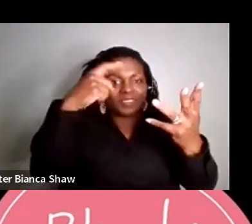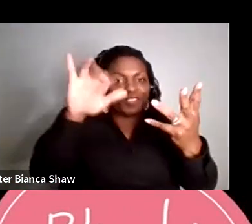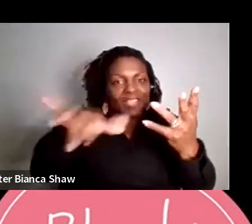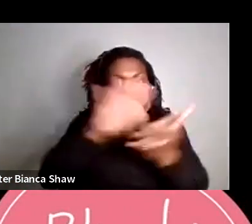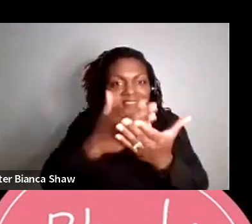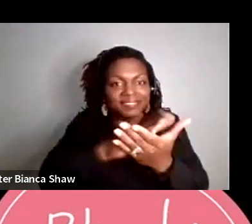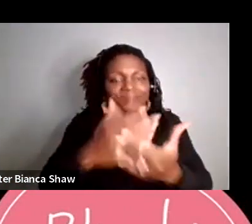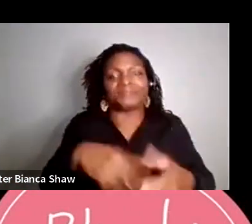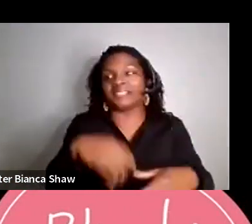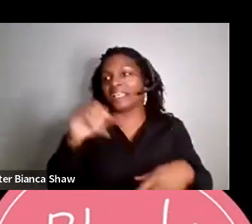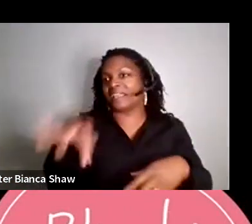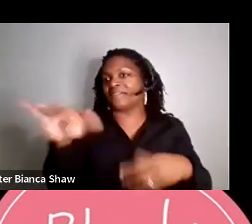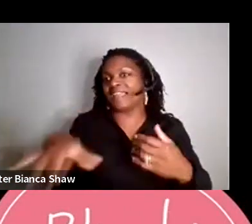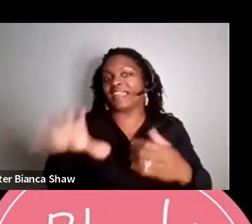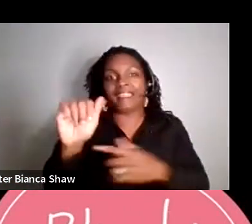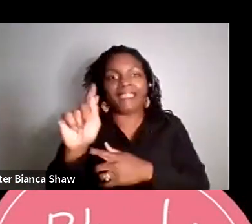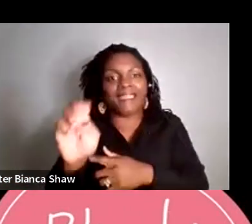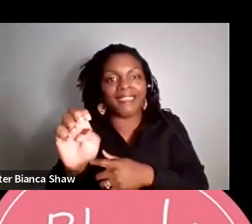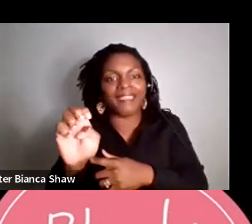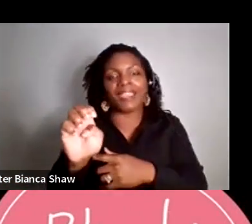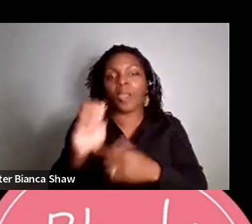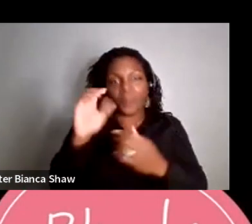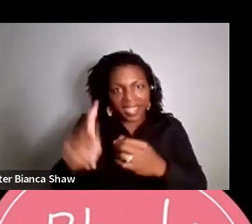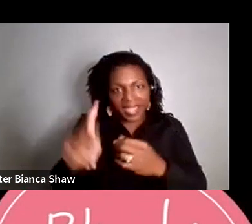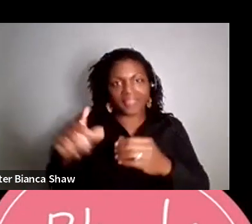For example, if it was a box cake, mix well, what has to go with that? We need oil.